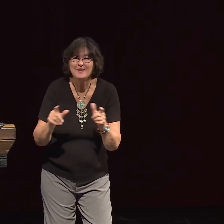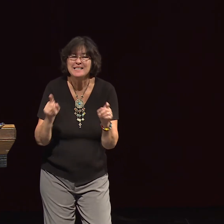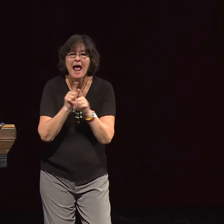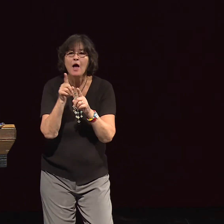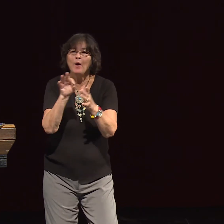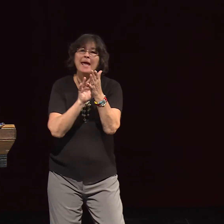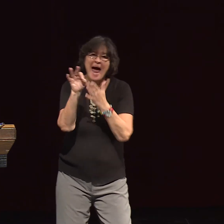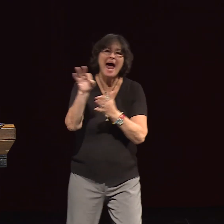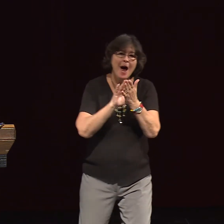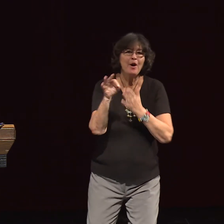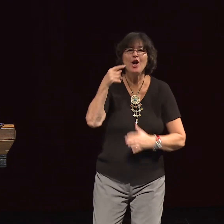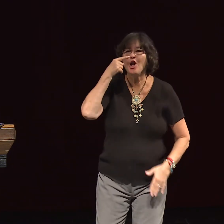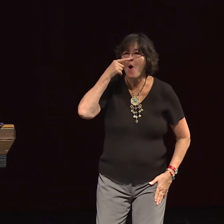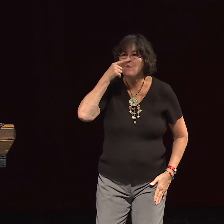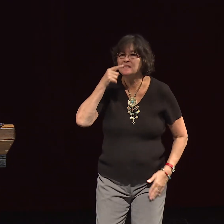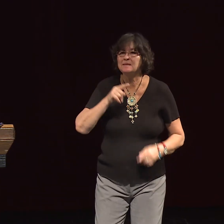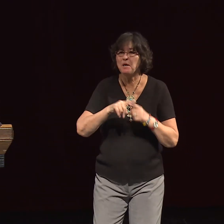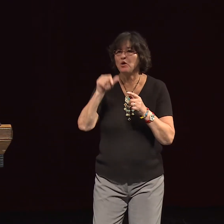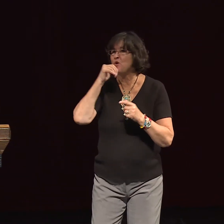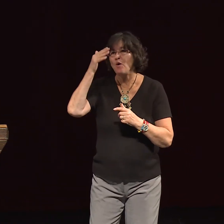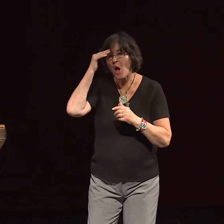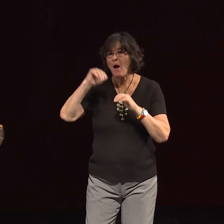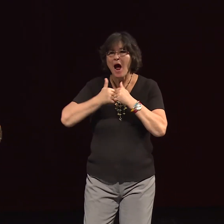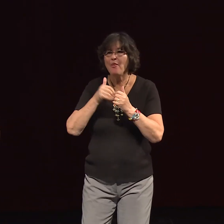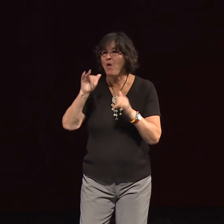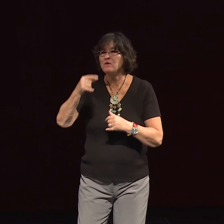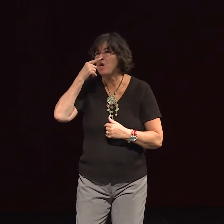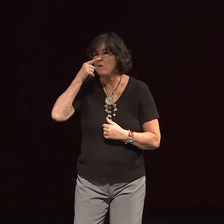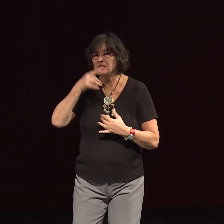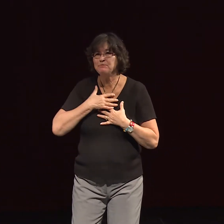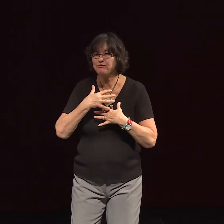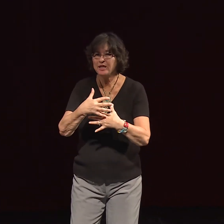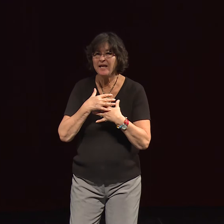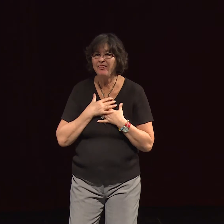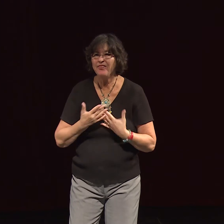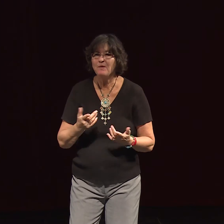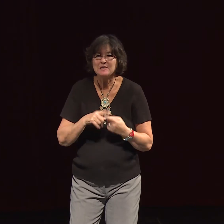we have a count of how many deaf children there are,